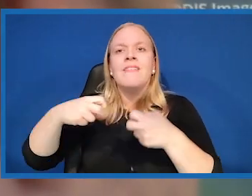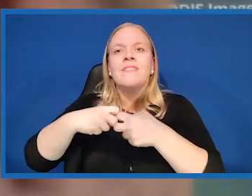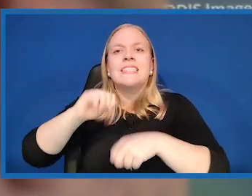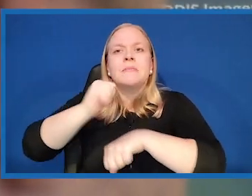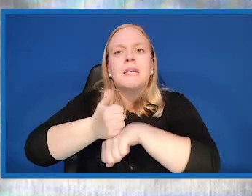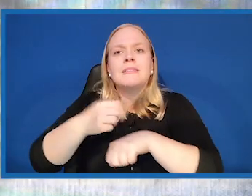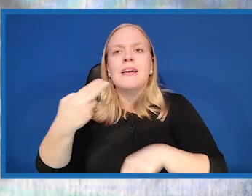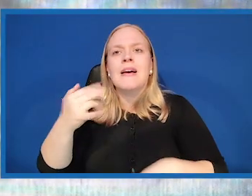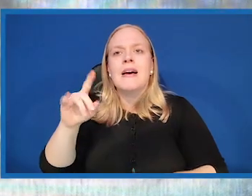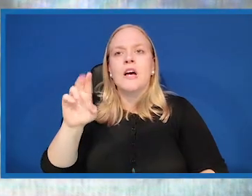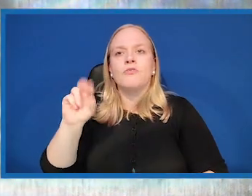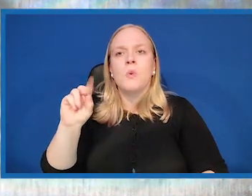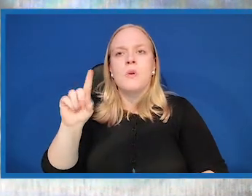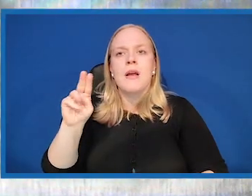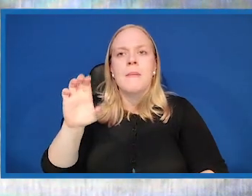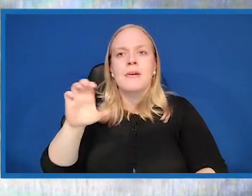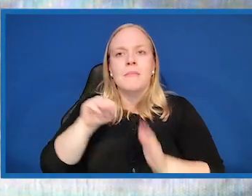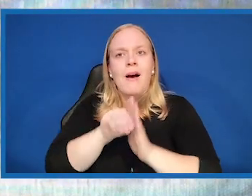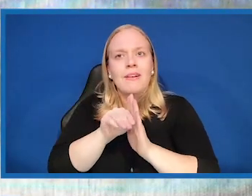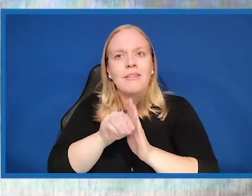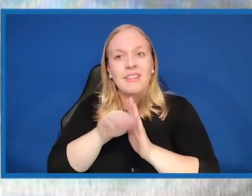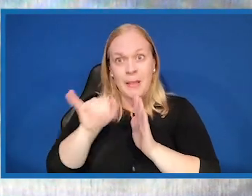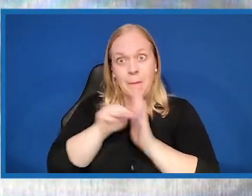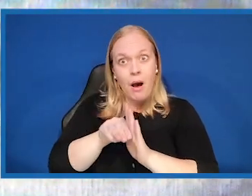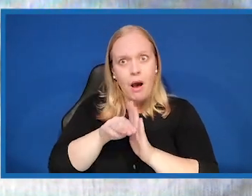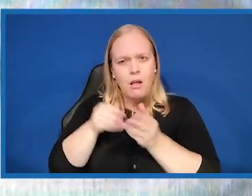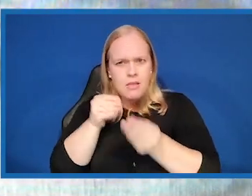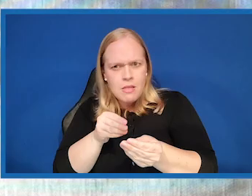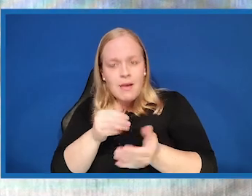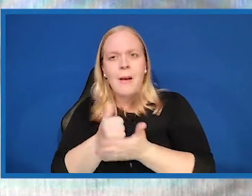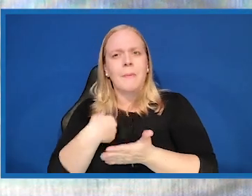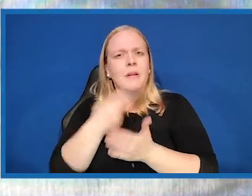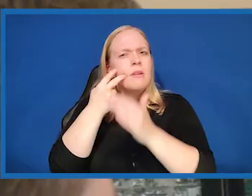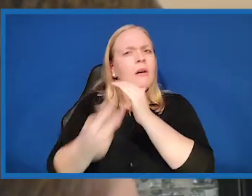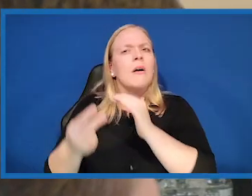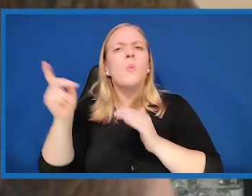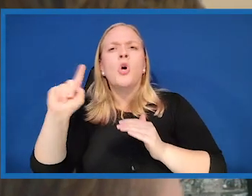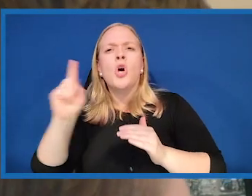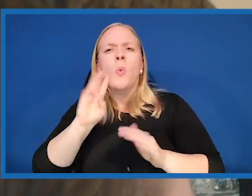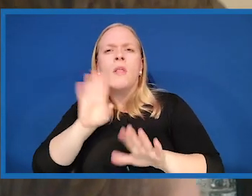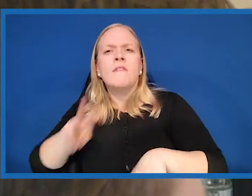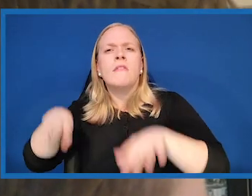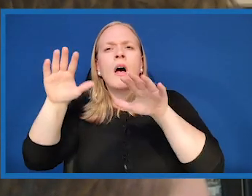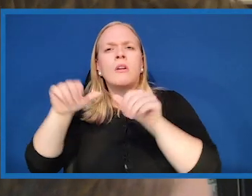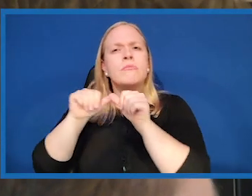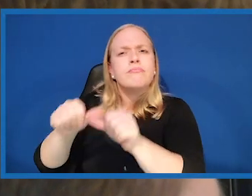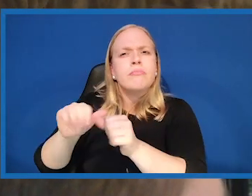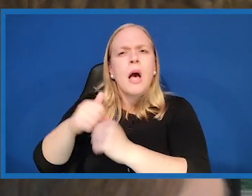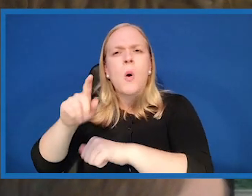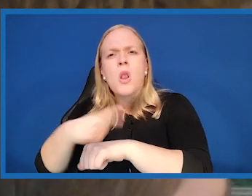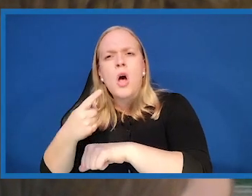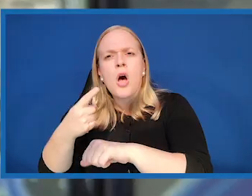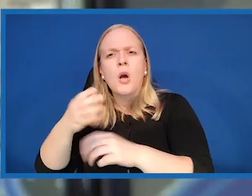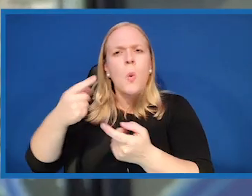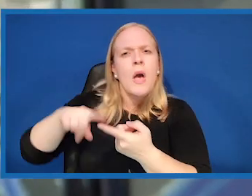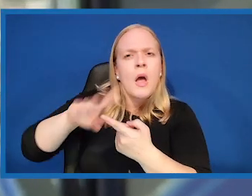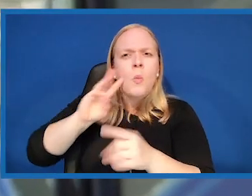THESE MODELS TELL US WHERE FLOODING'S GONNA HAPPEN BEFORE IT DOES, WHEN, AND FOR HOW LONG. YOU'LL SEE ALL THESE INDIVIDUAL STRUCTURES HERE, MOST OF THEM, YOU KNOW,